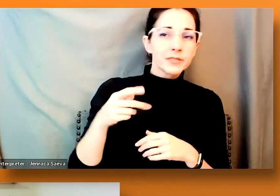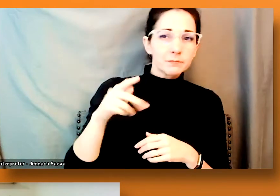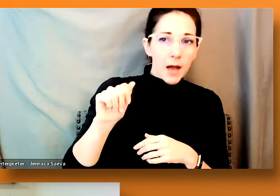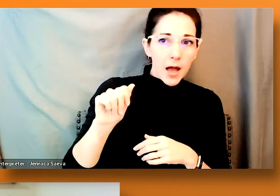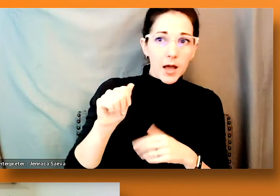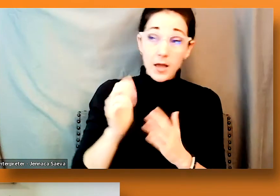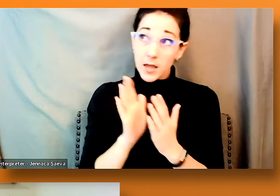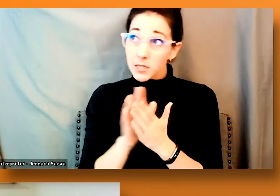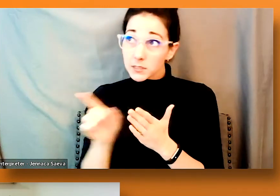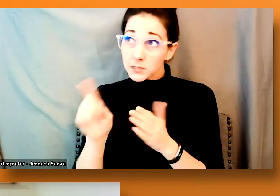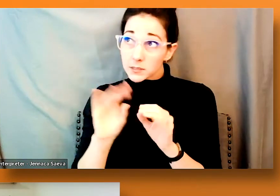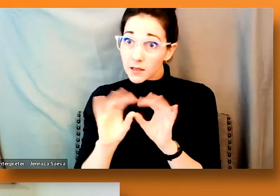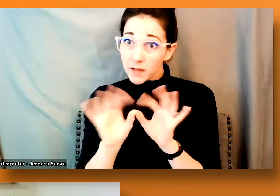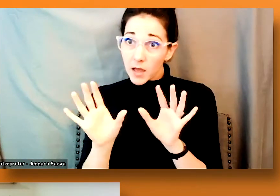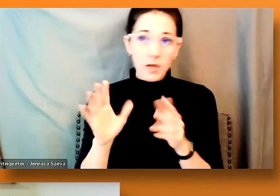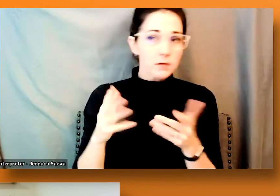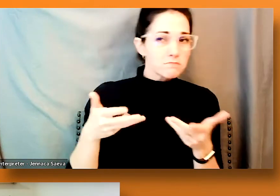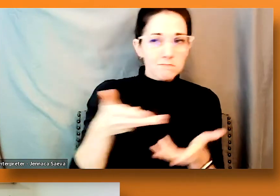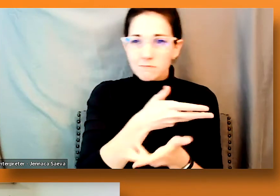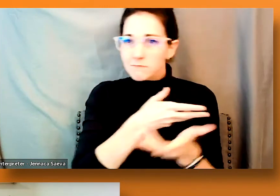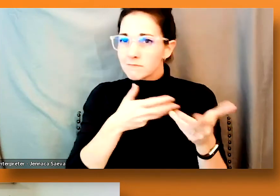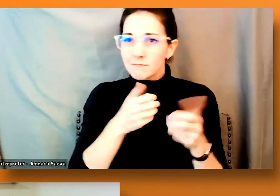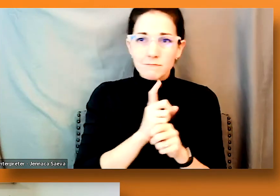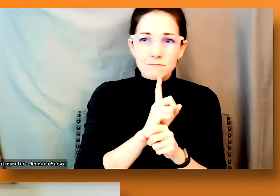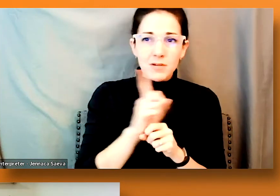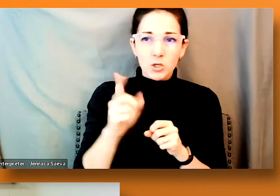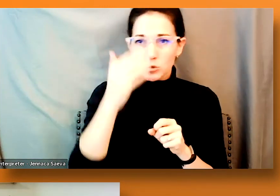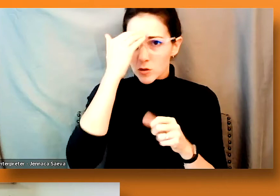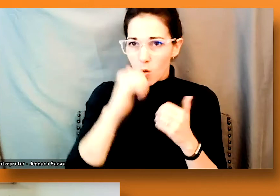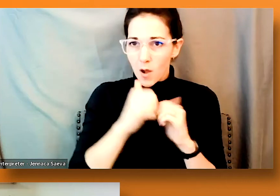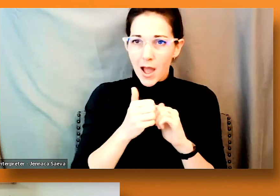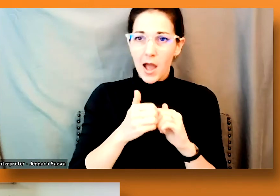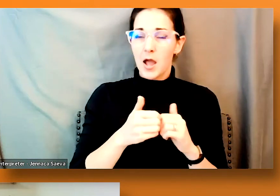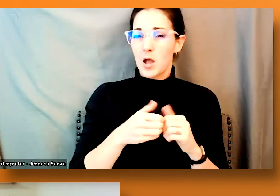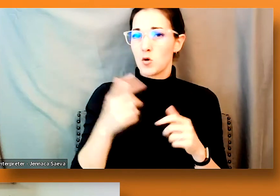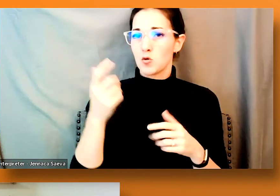or we have together about how the grant will be executed...